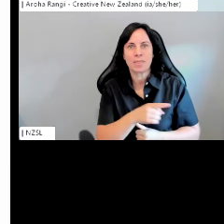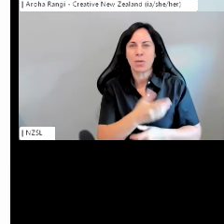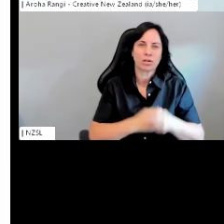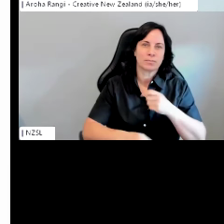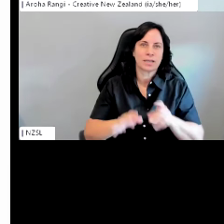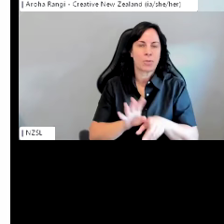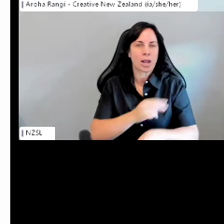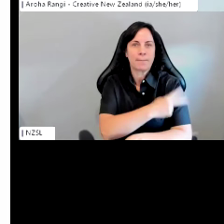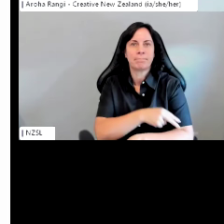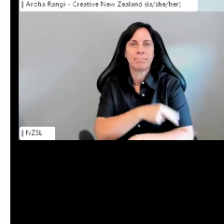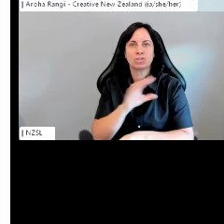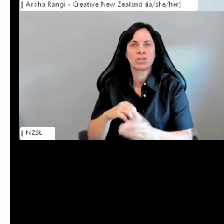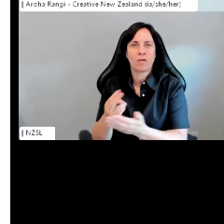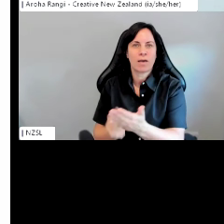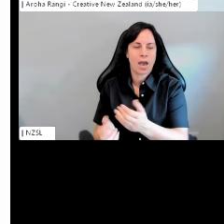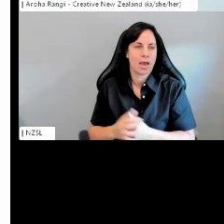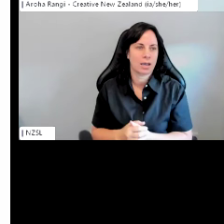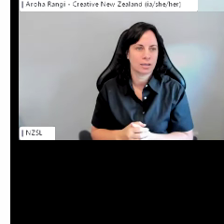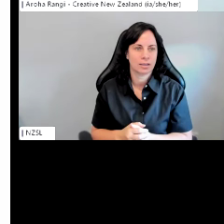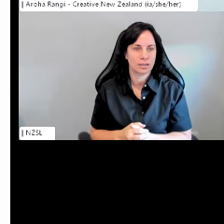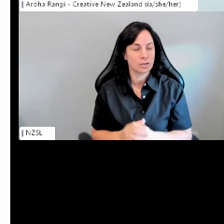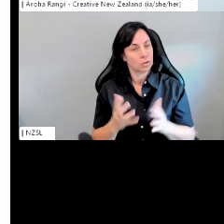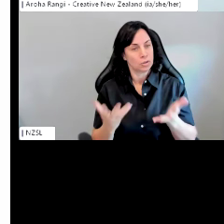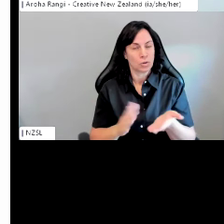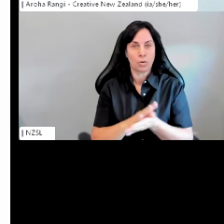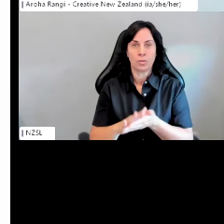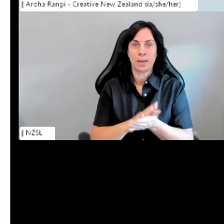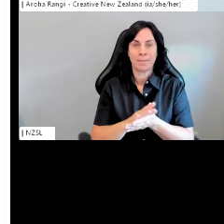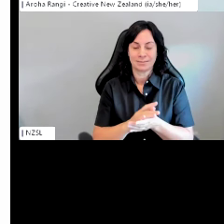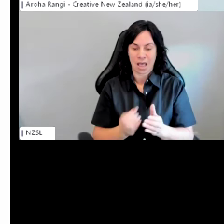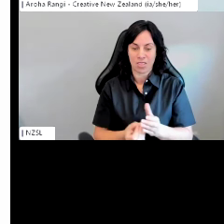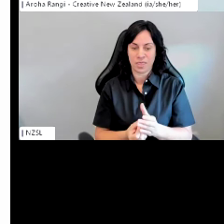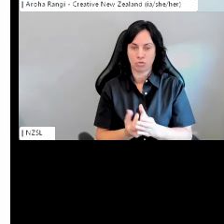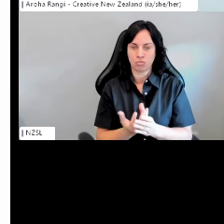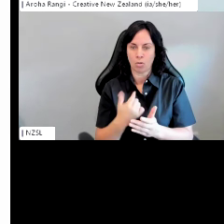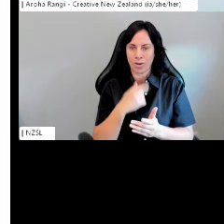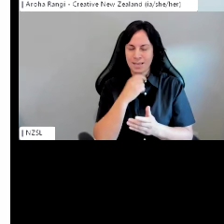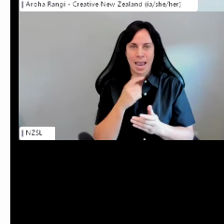Um so I think it's about unlocking growth. Um you know we talked a little bit at the